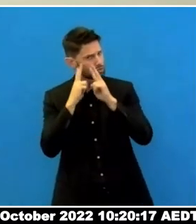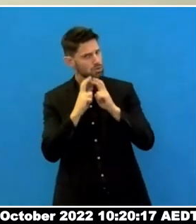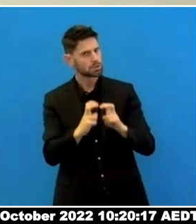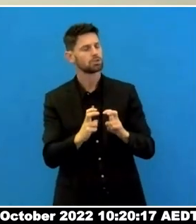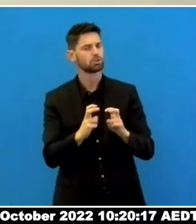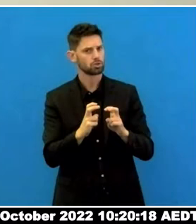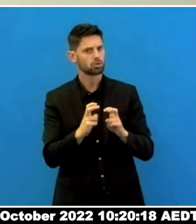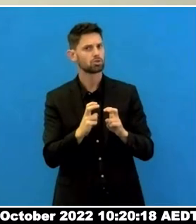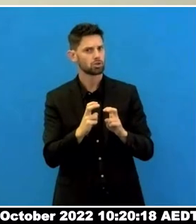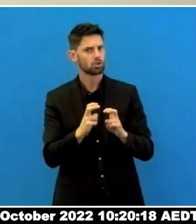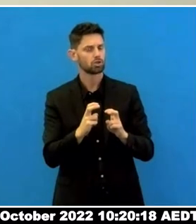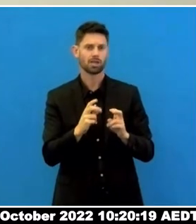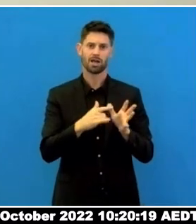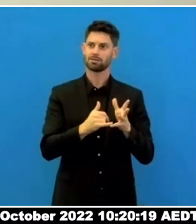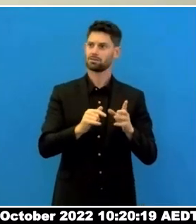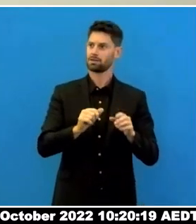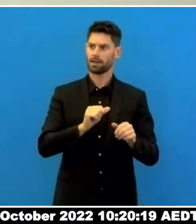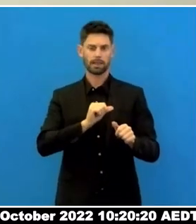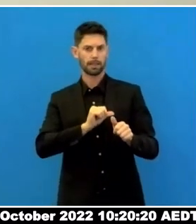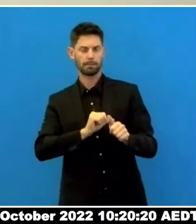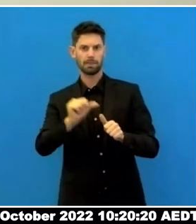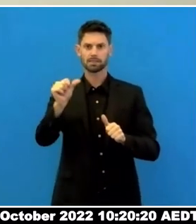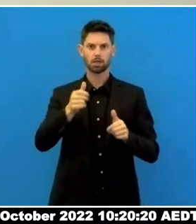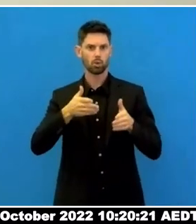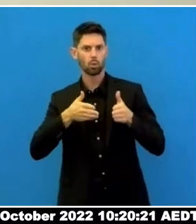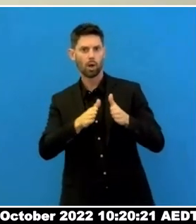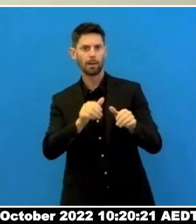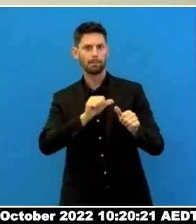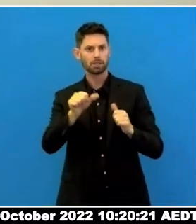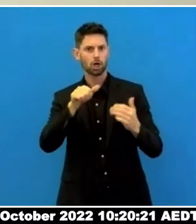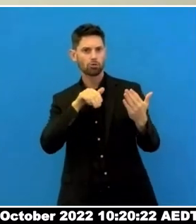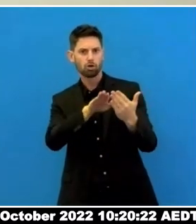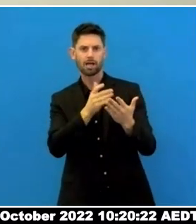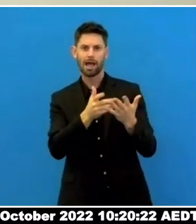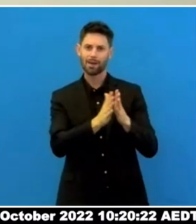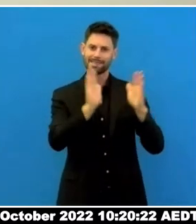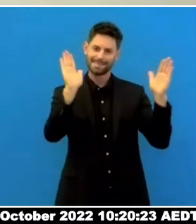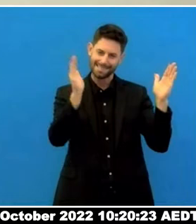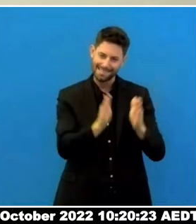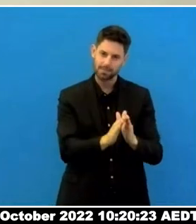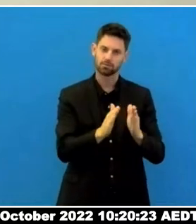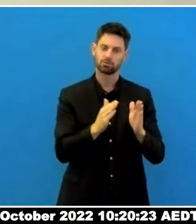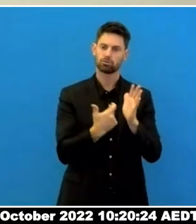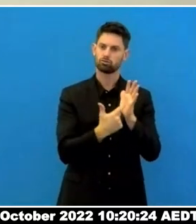as a best practice approach to addressing race based barriers and harms experienced in relation to job seeking